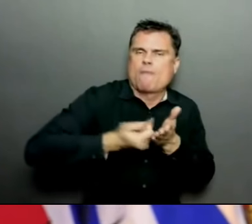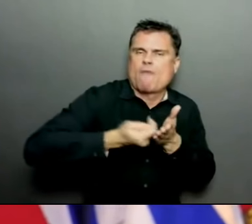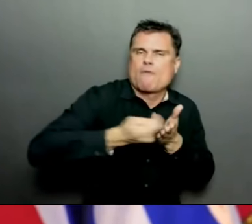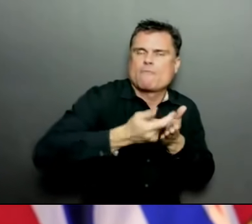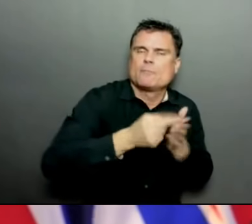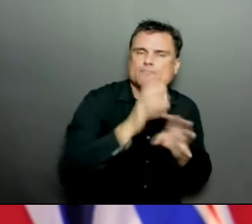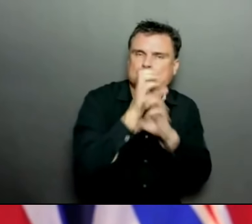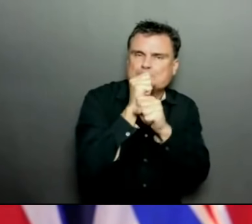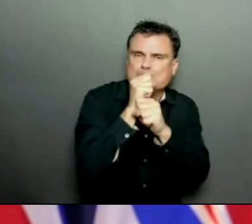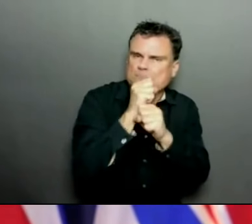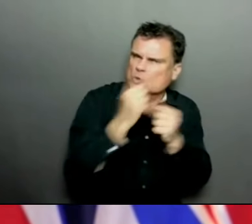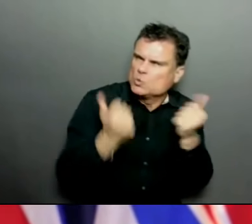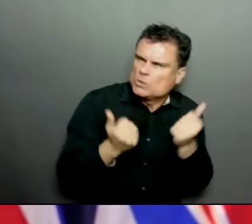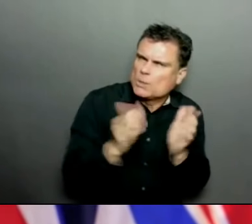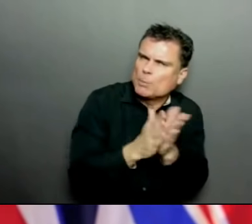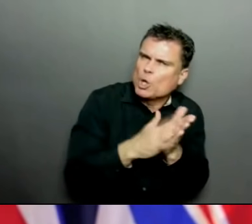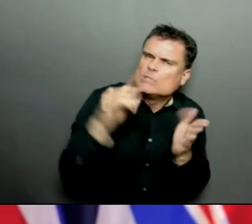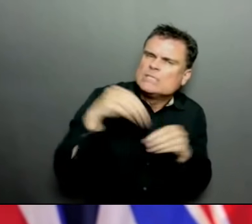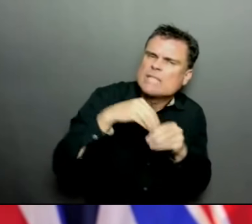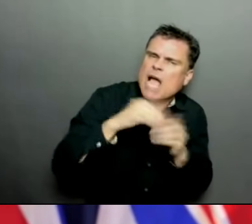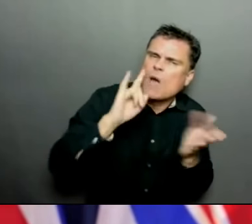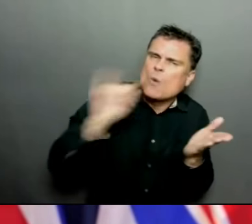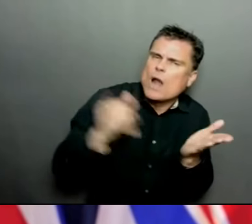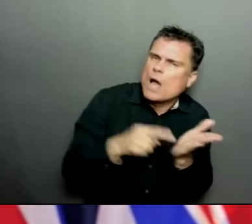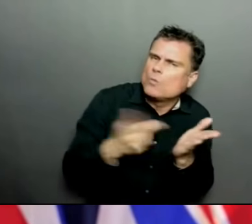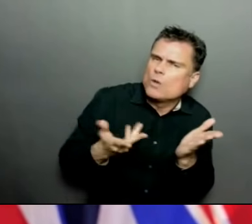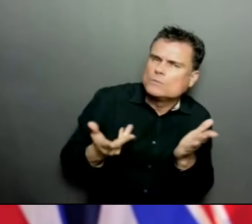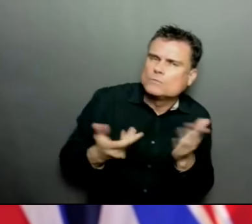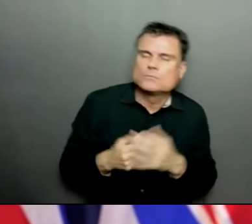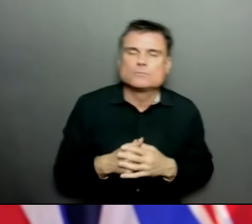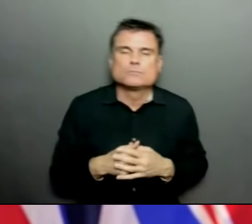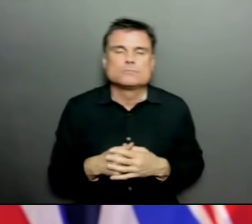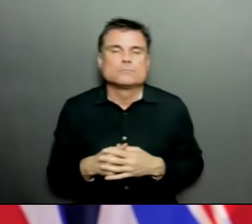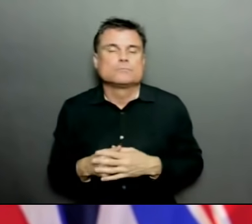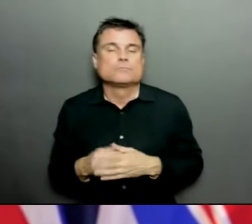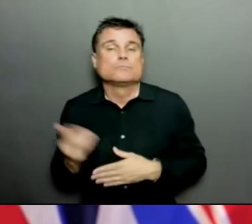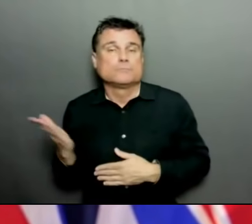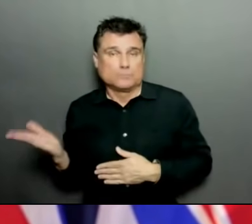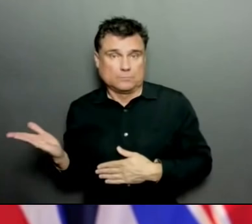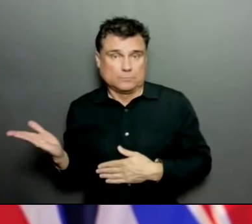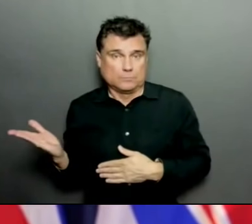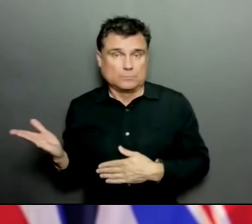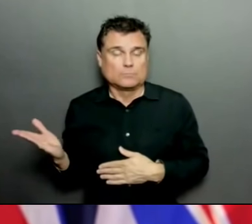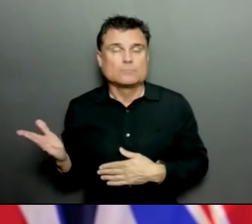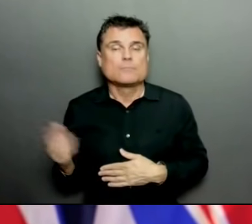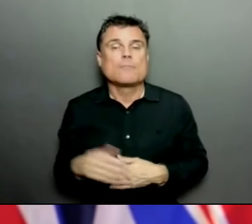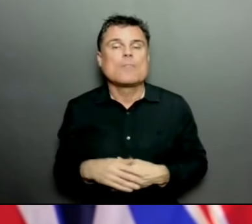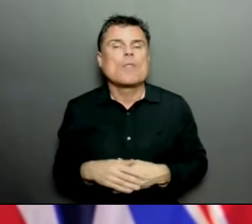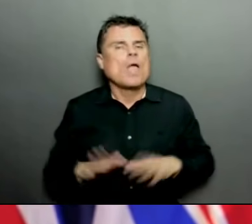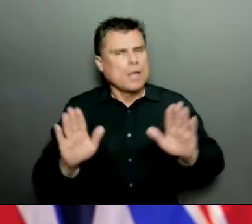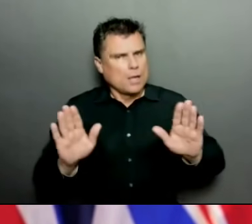your book have? Well, as with all the books, I suppose all written materials, people will judge its